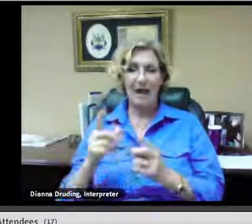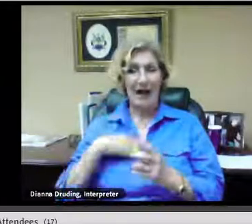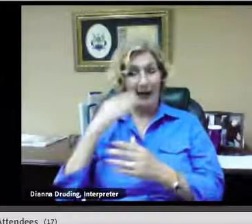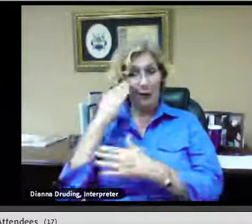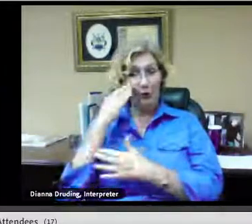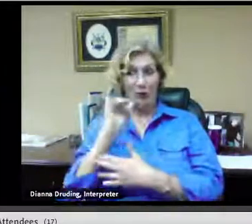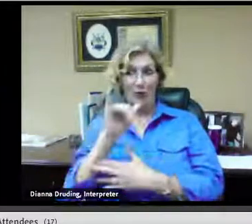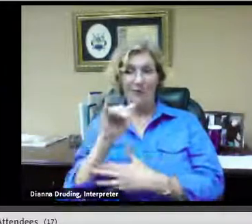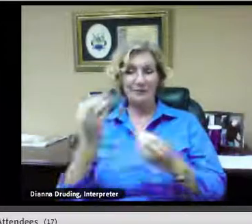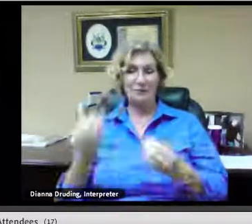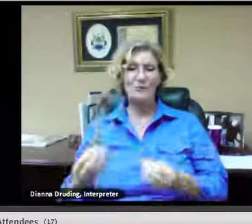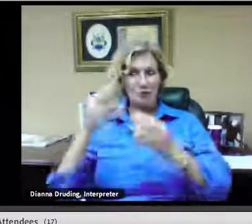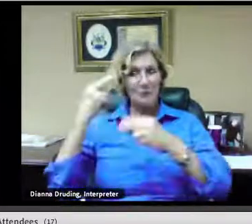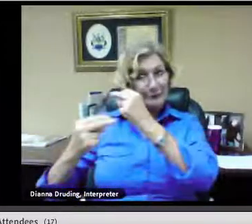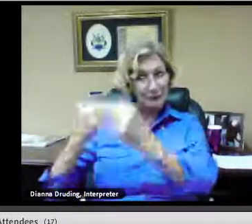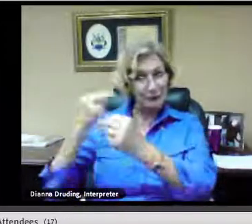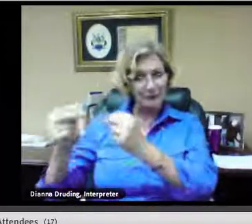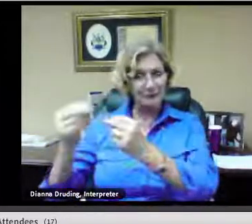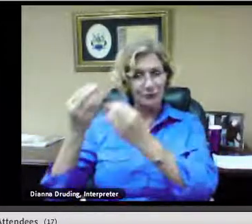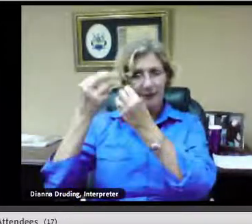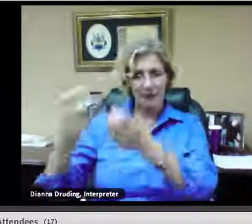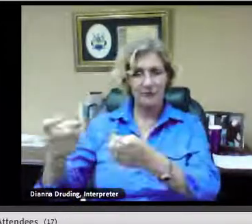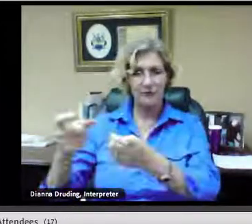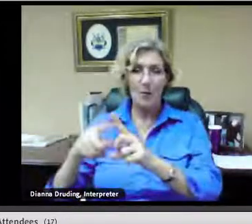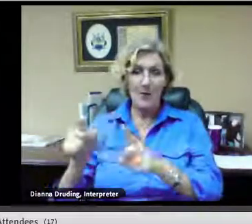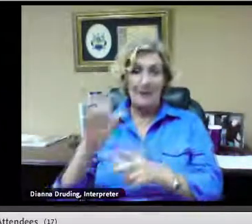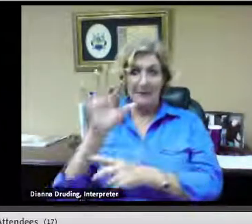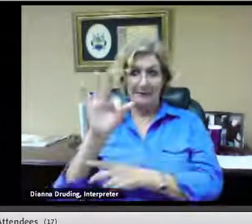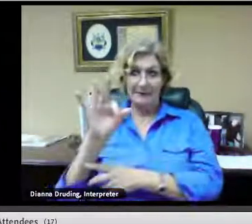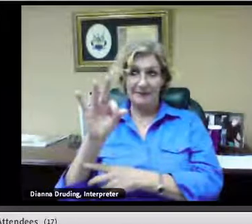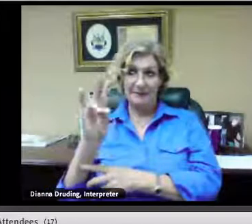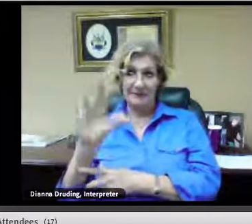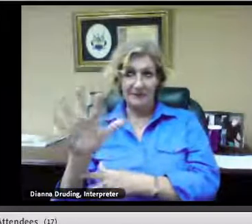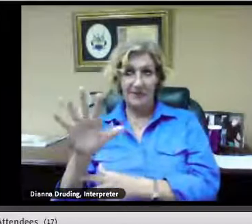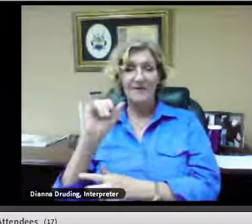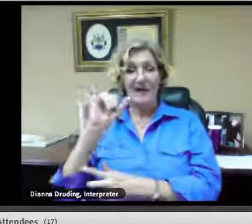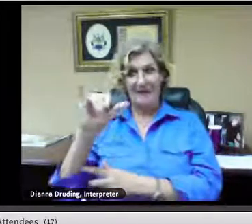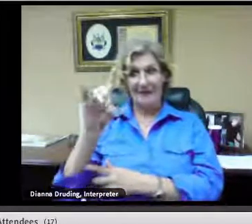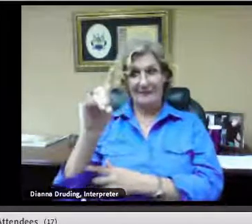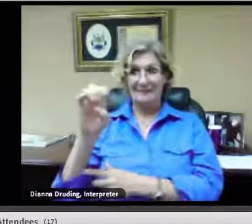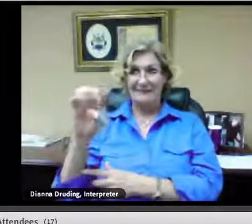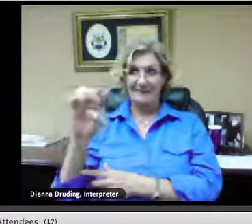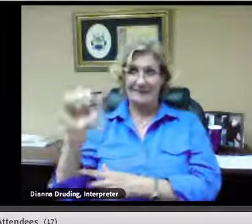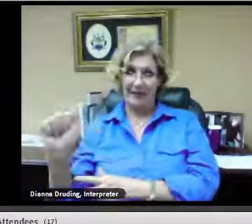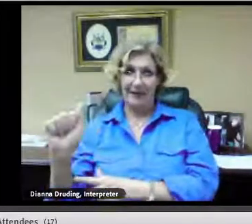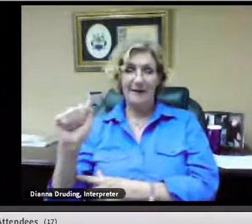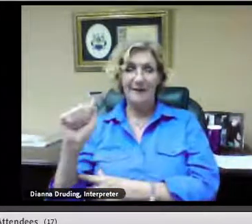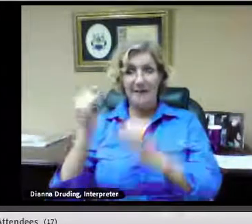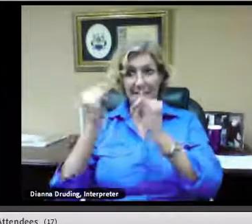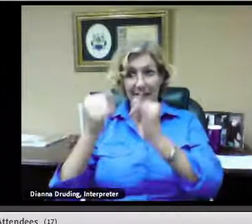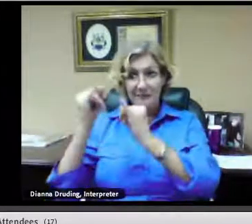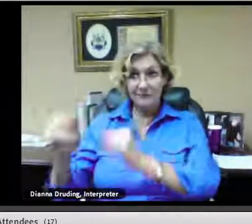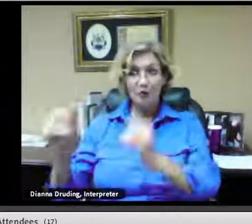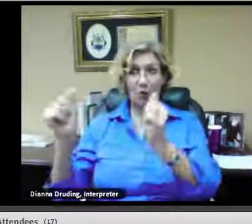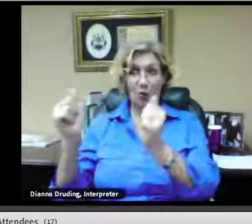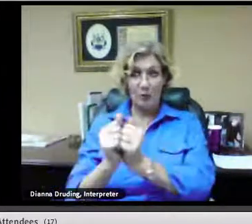In 1975, the IDEA, Individuals with Disabilities Education Act, that has been so much in the news lately,